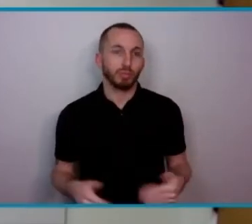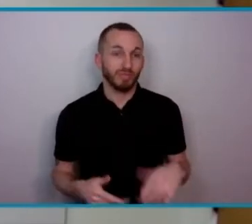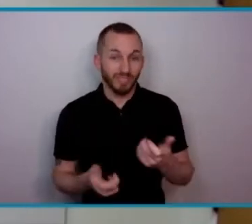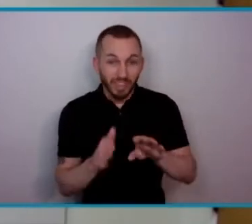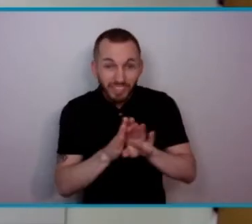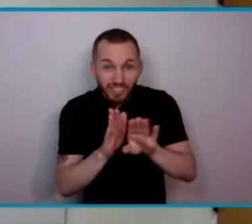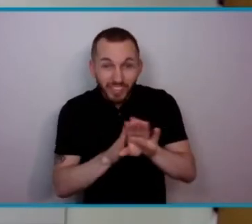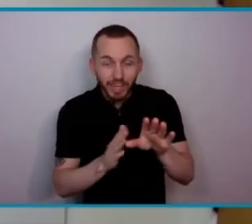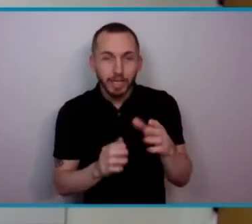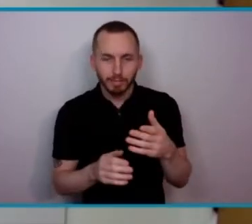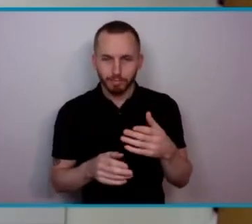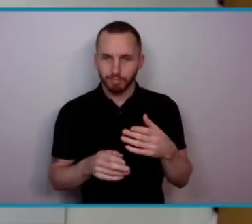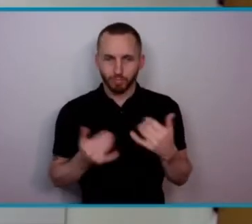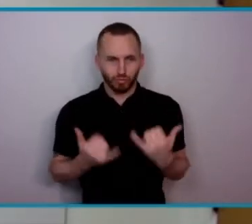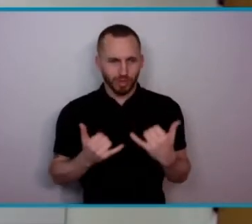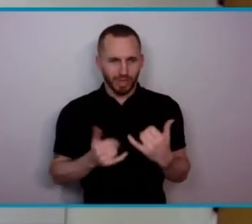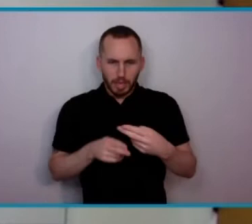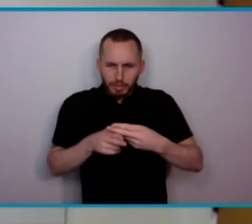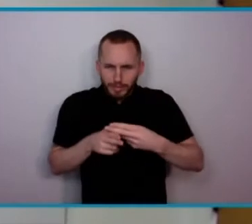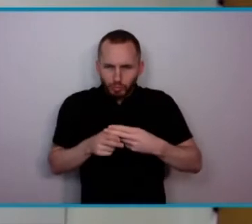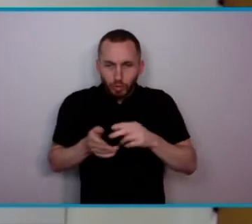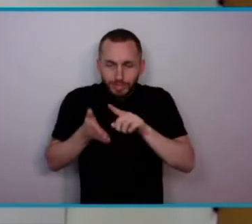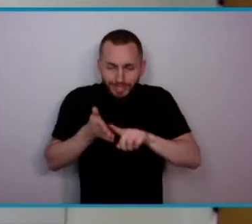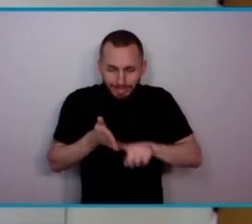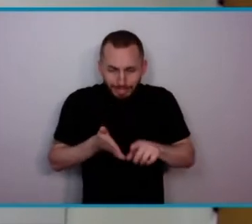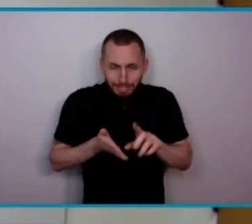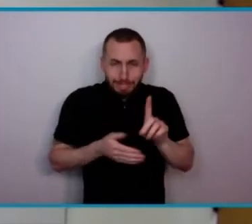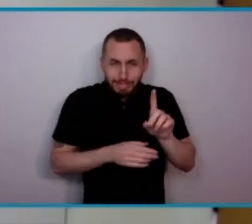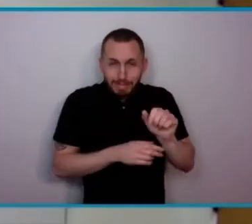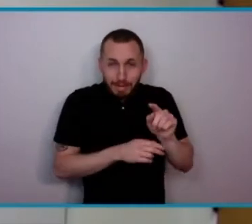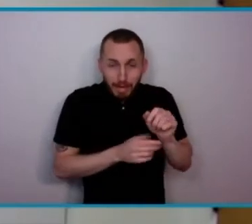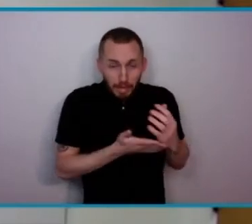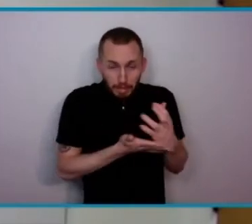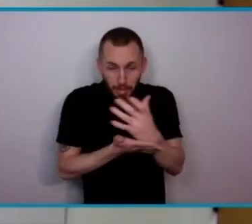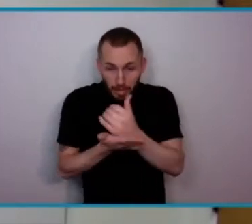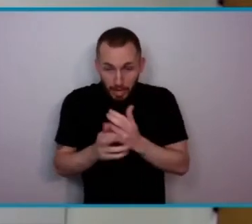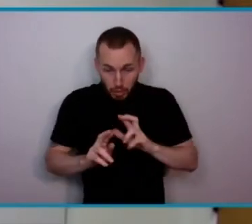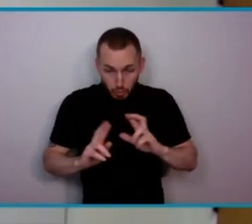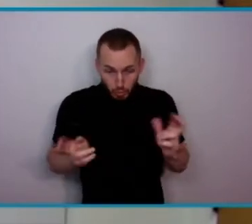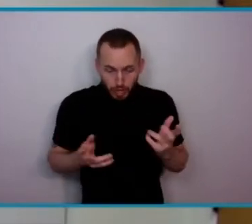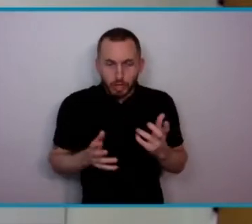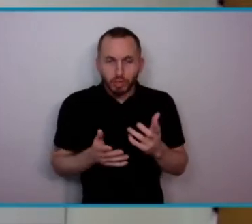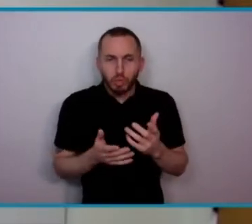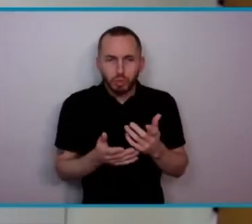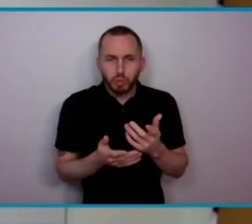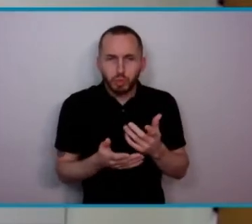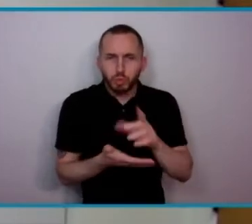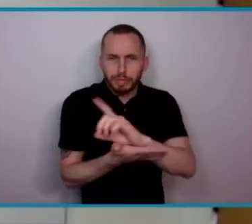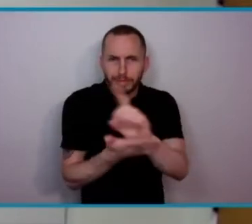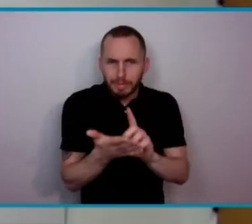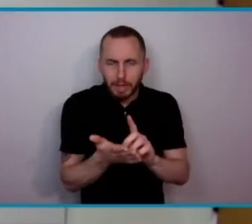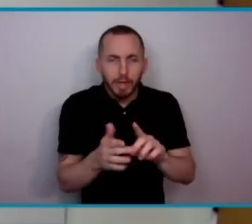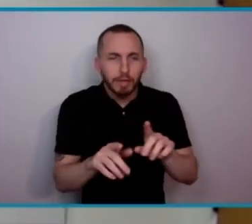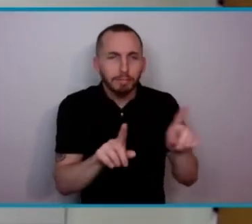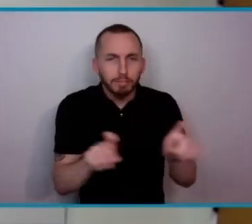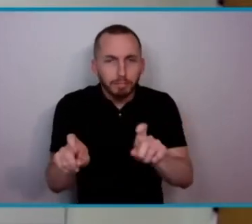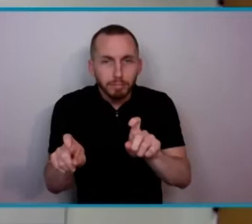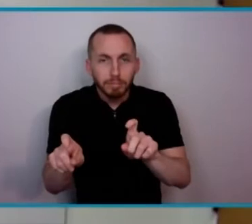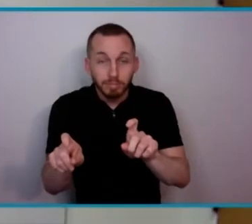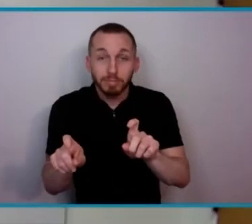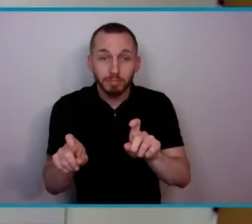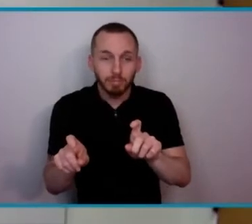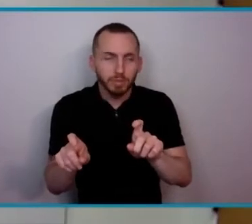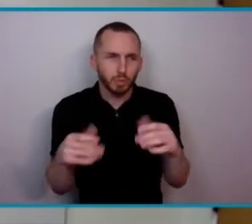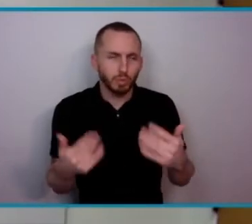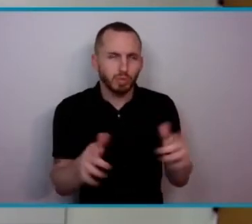that we need to adequately design an additional trial afterwards, is critical to doing this.